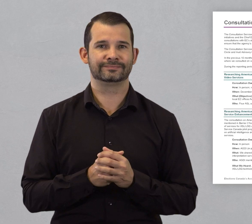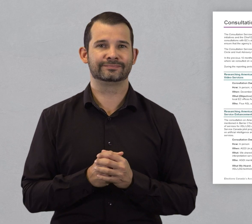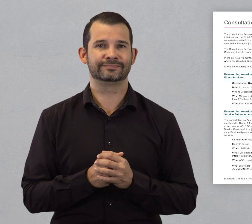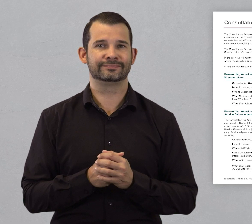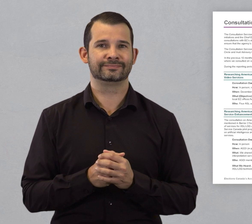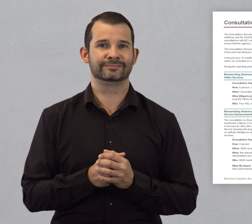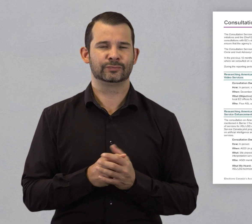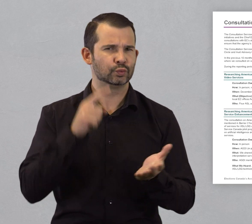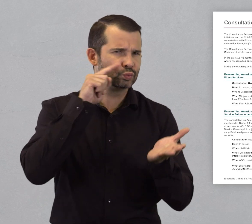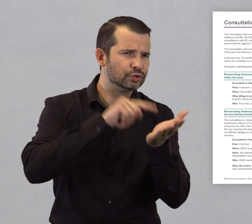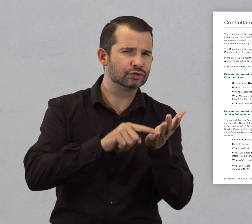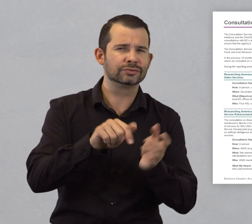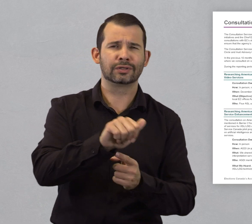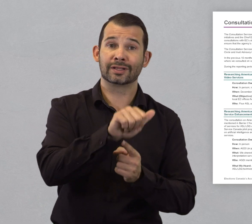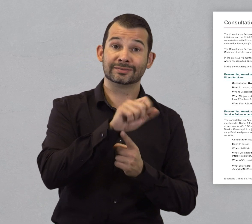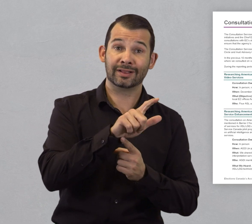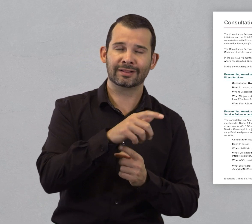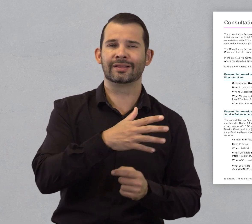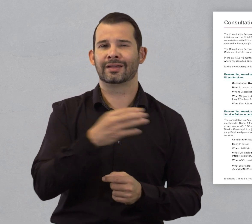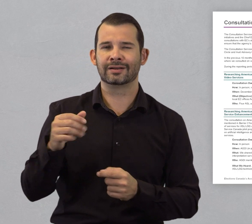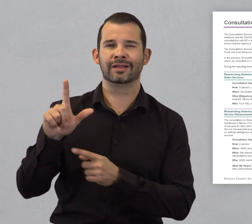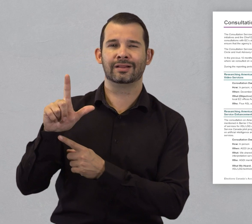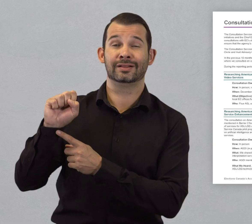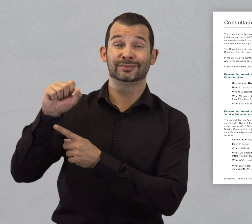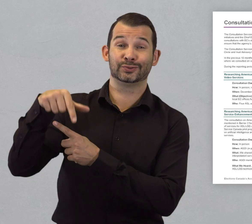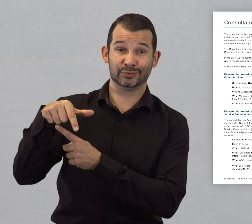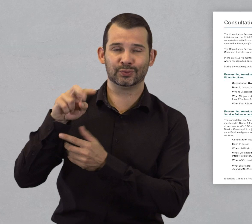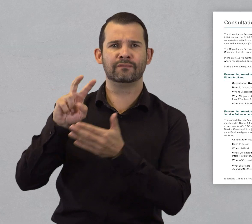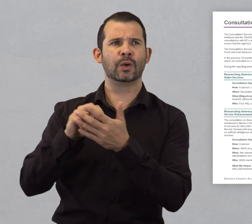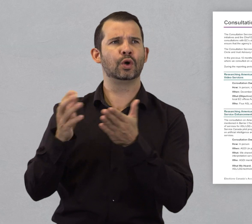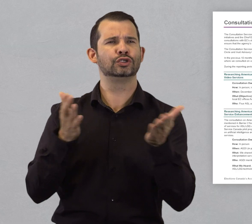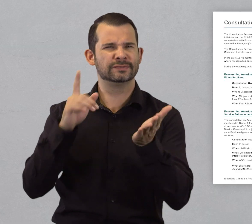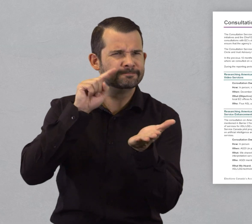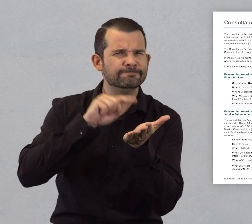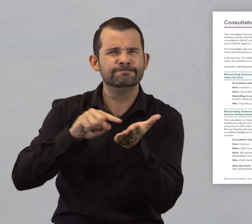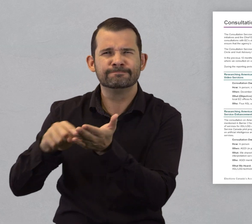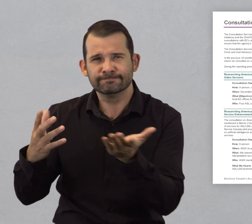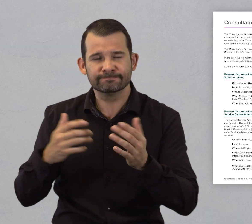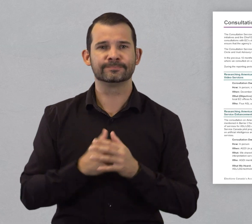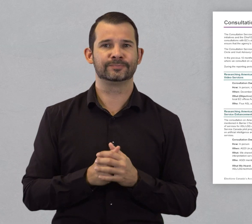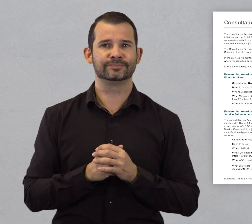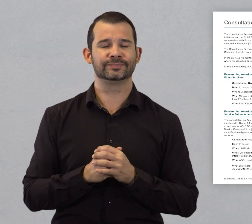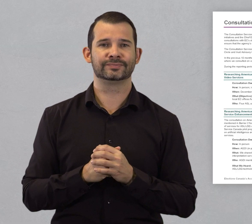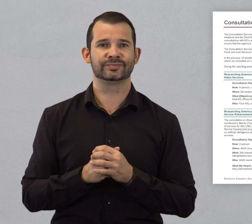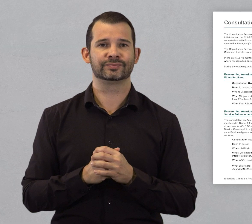Researching American Sign Language and Langue des signes québécoise Video Services